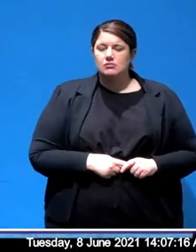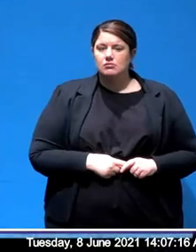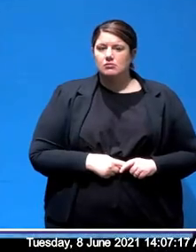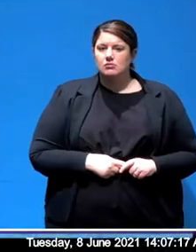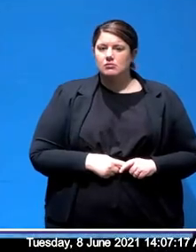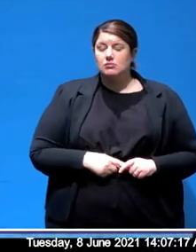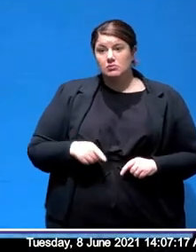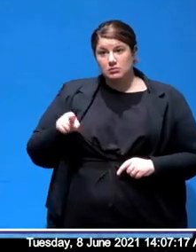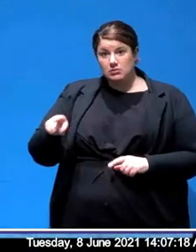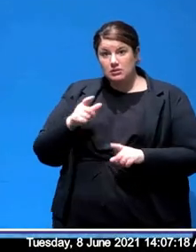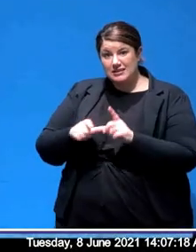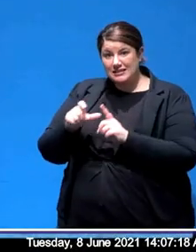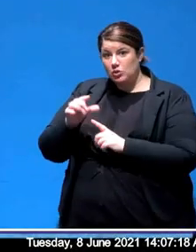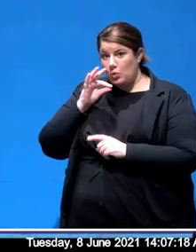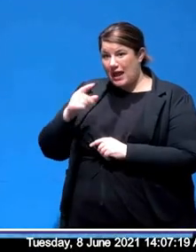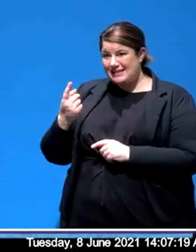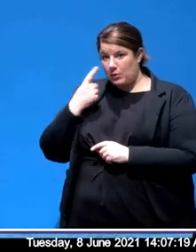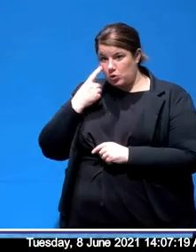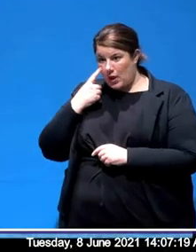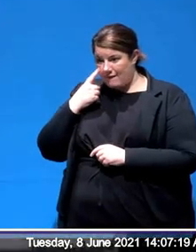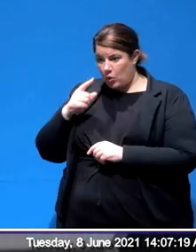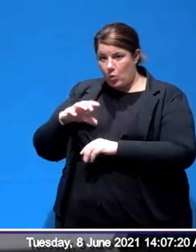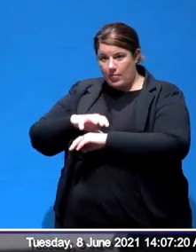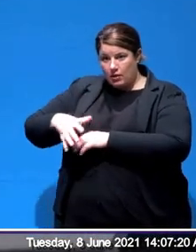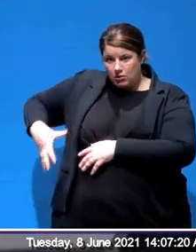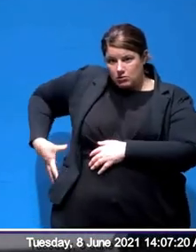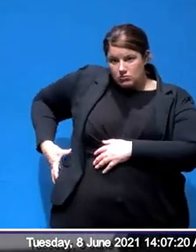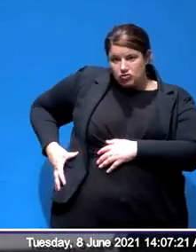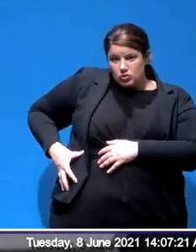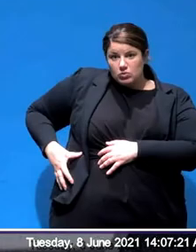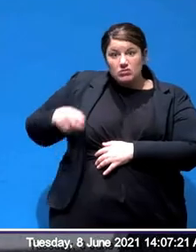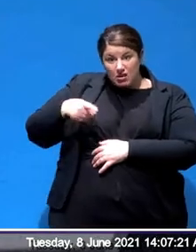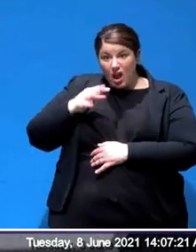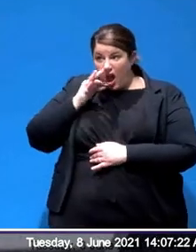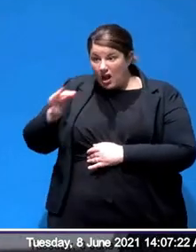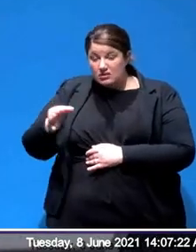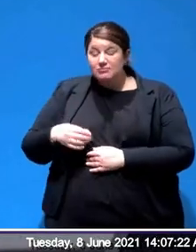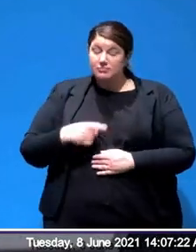Did you ask anyone to look at the bruise? The supervisor, yes, to investigate it and provide me